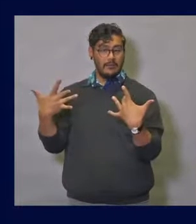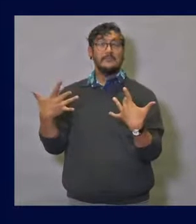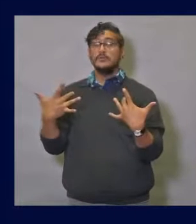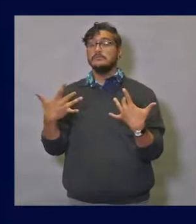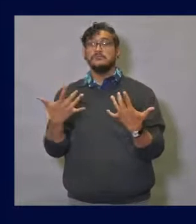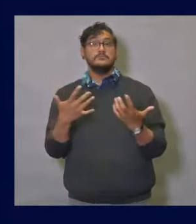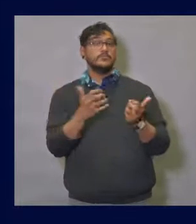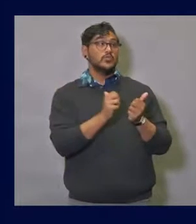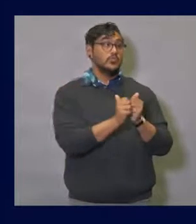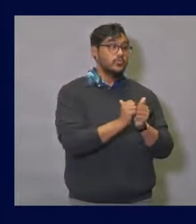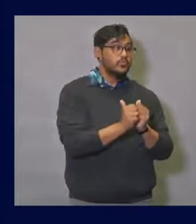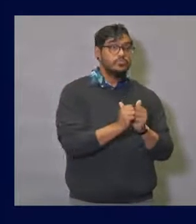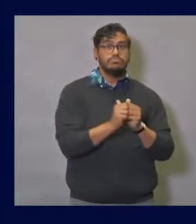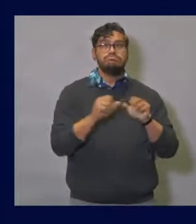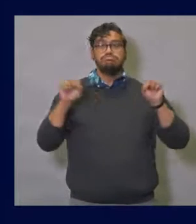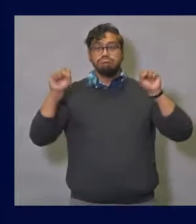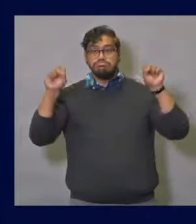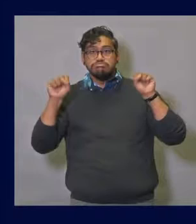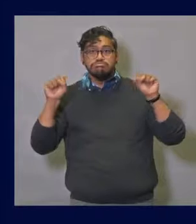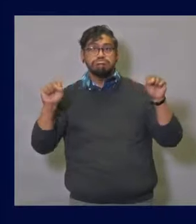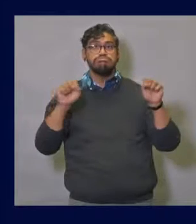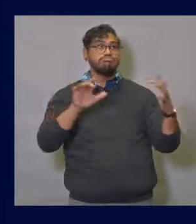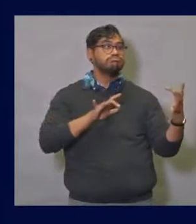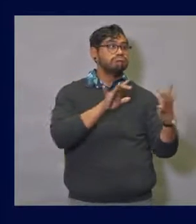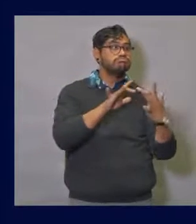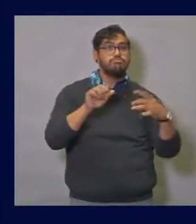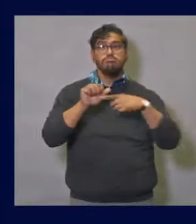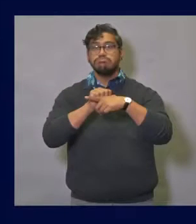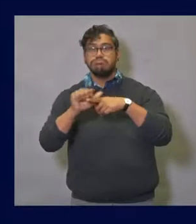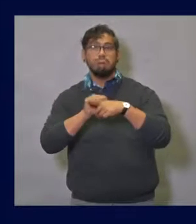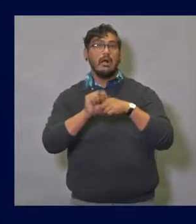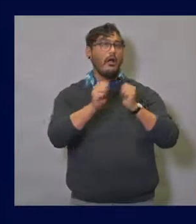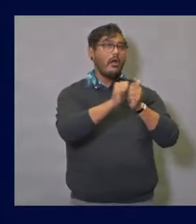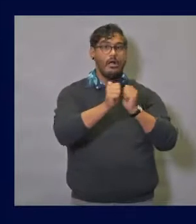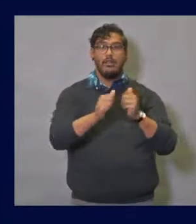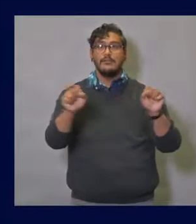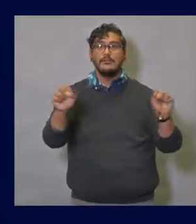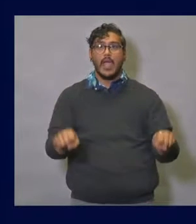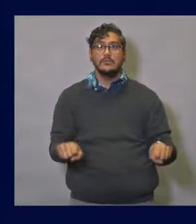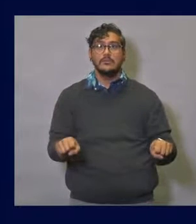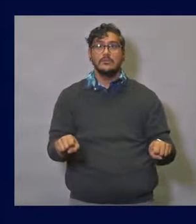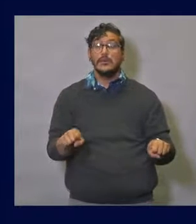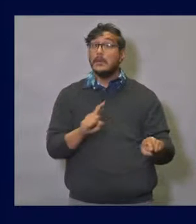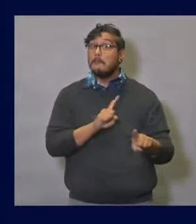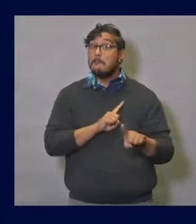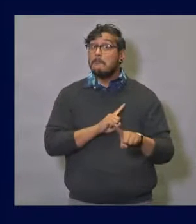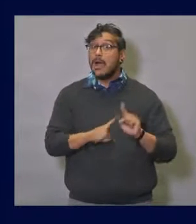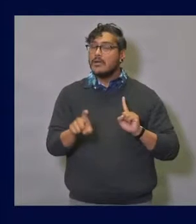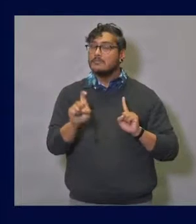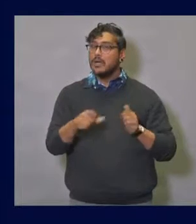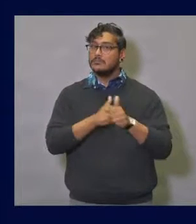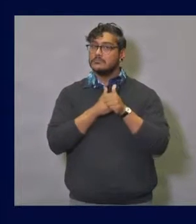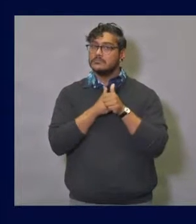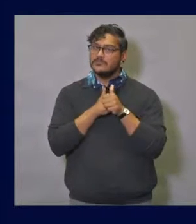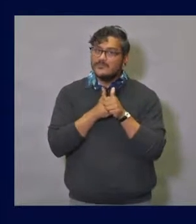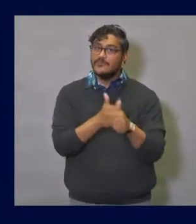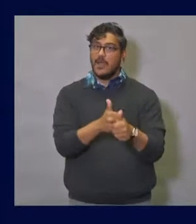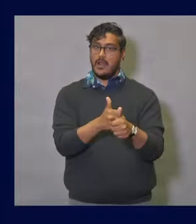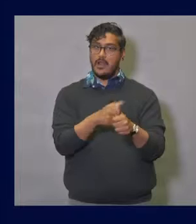TO ENGAGE IN INDOOR ACTIVITIES, INCLUDING TRAINING, CONDITIONING, CONTACT, PRACTICE,